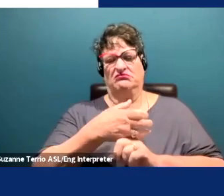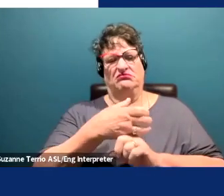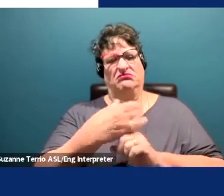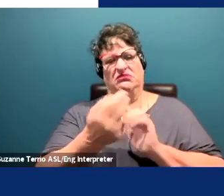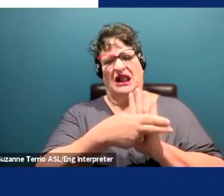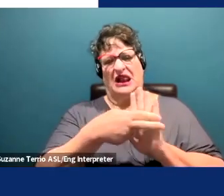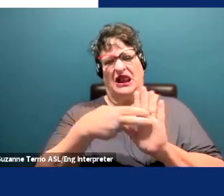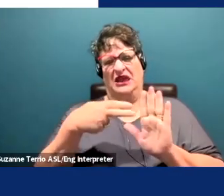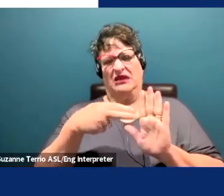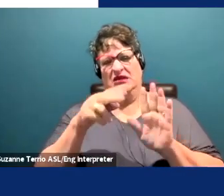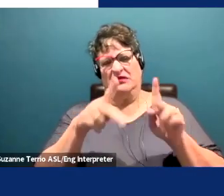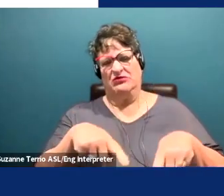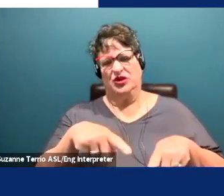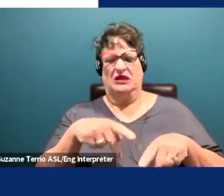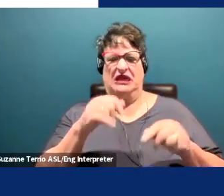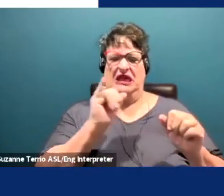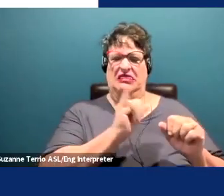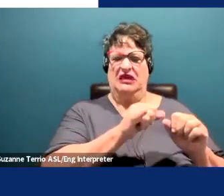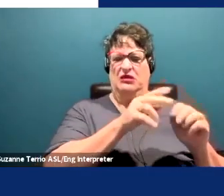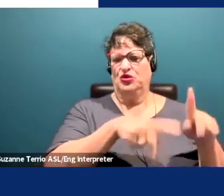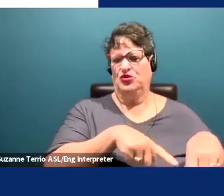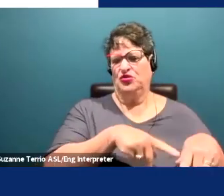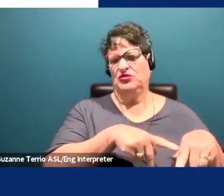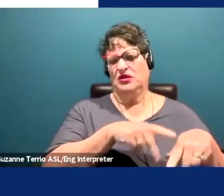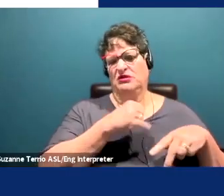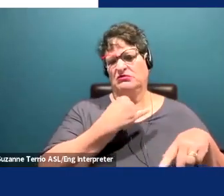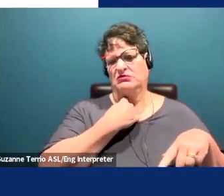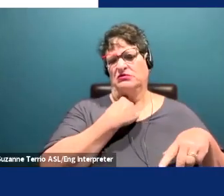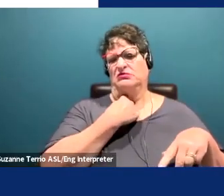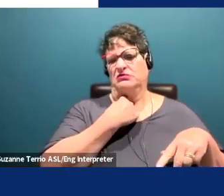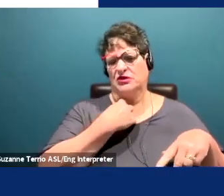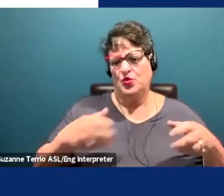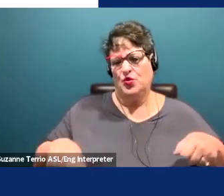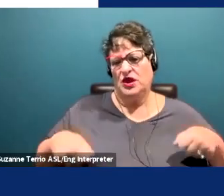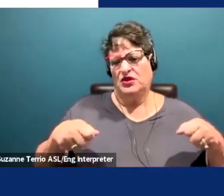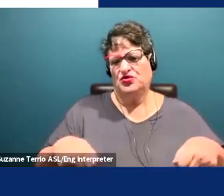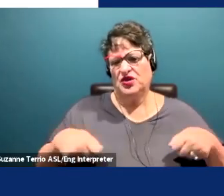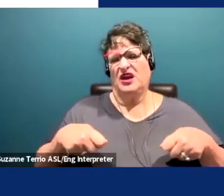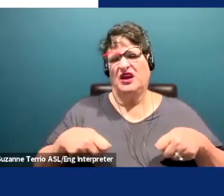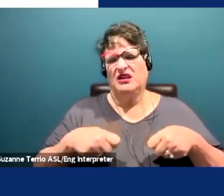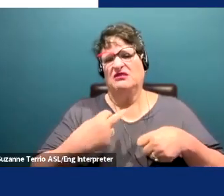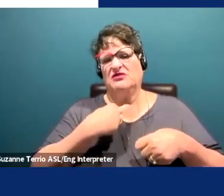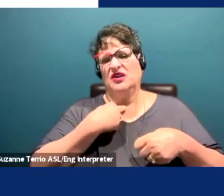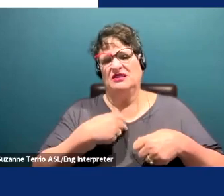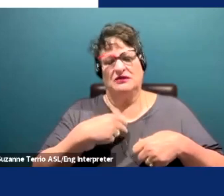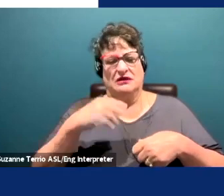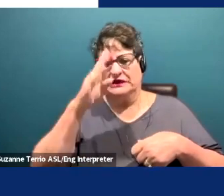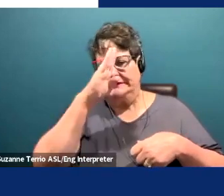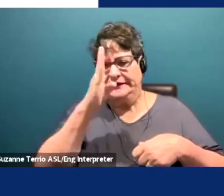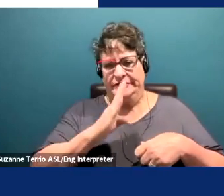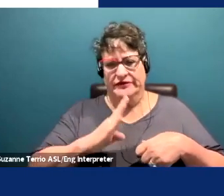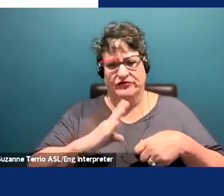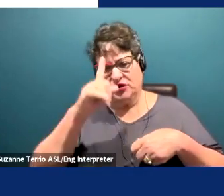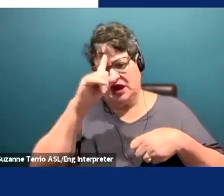wheelchair bound or they're confined to a wheelchair. I hear schizophrenic a lot. What you want to try using instead is,